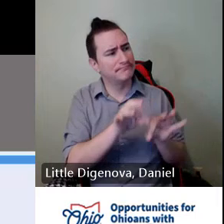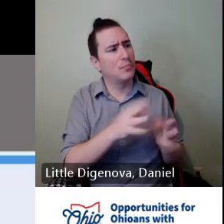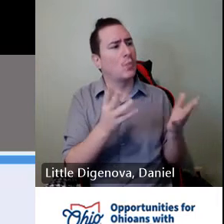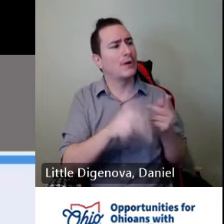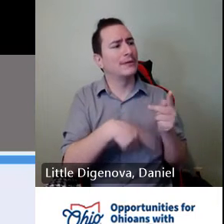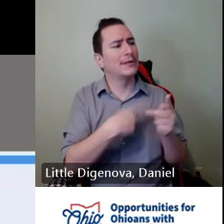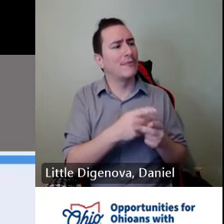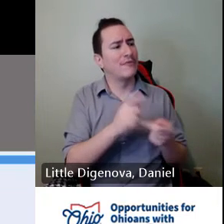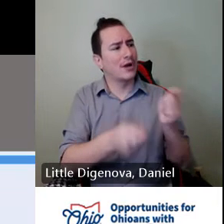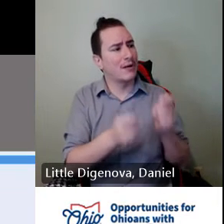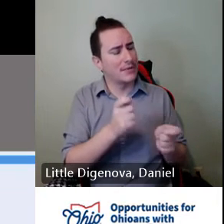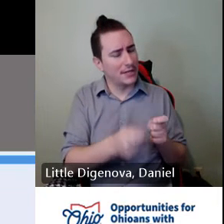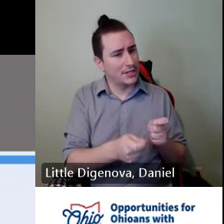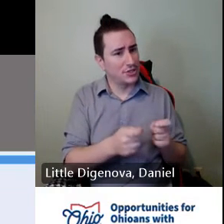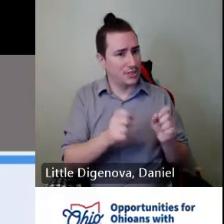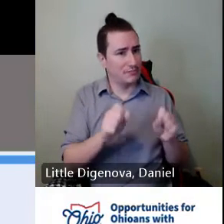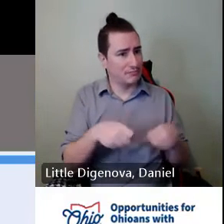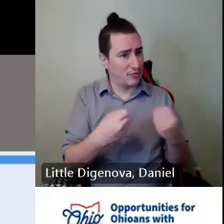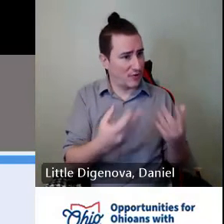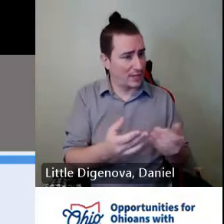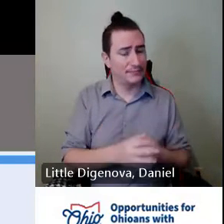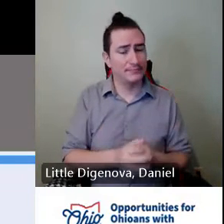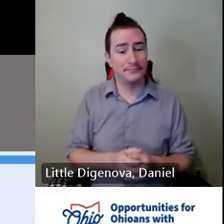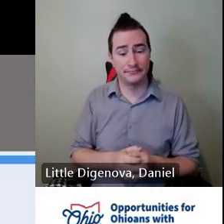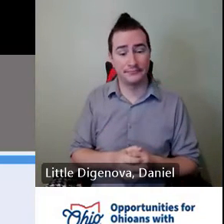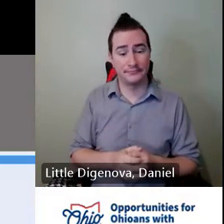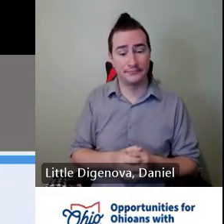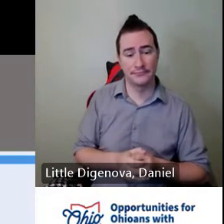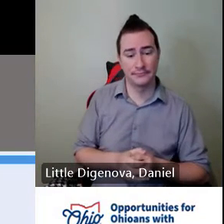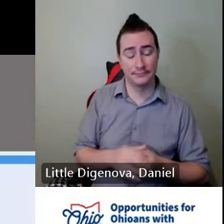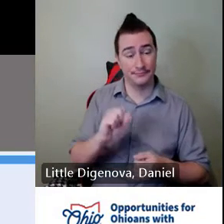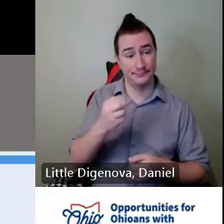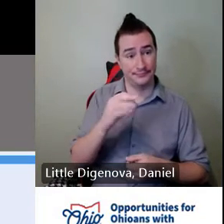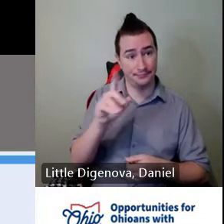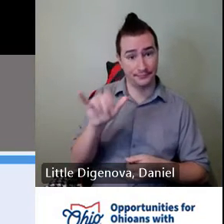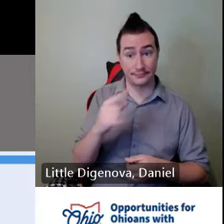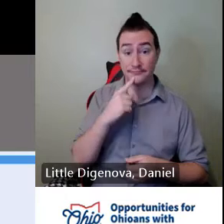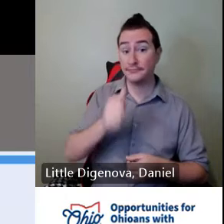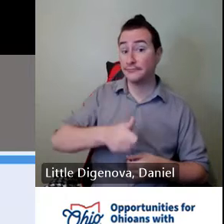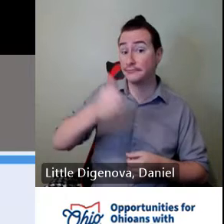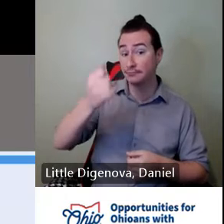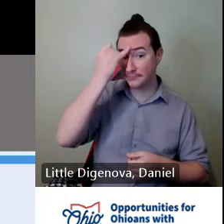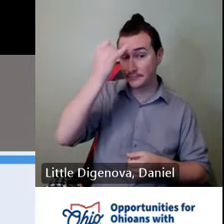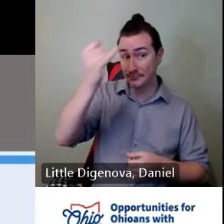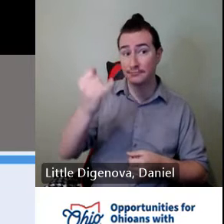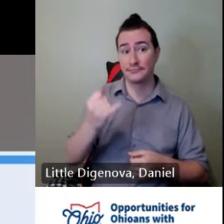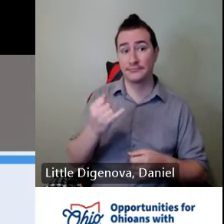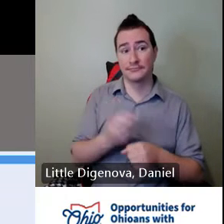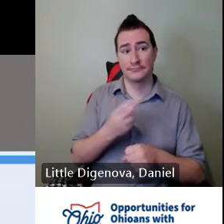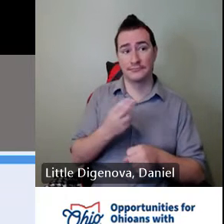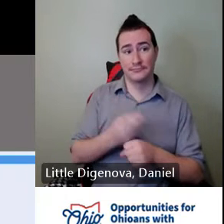Shelly, what's another idea? Shelly: Another idea is using services from our agency, OOD. OOD provides